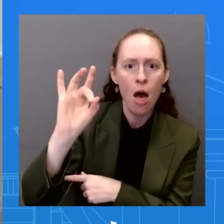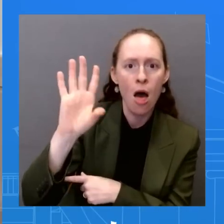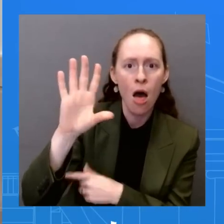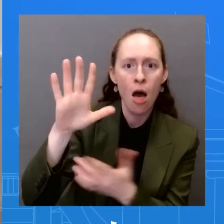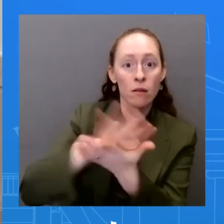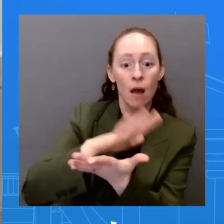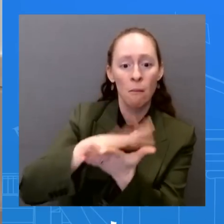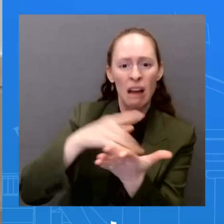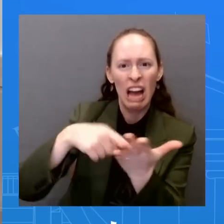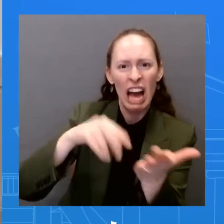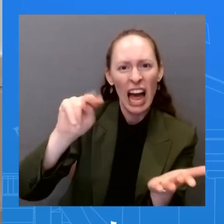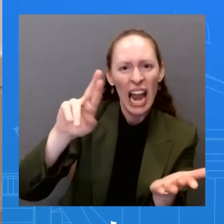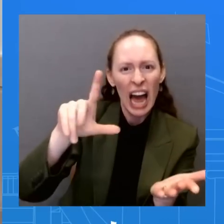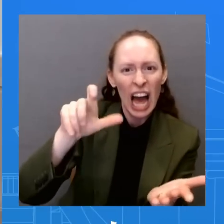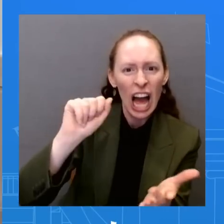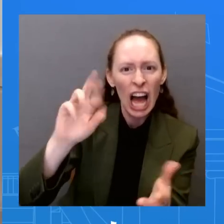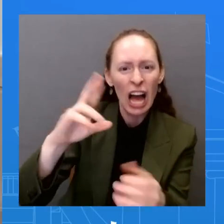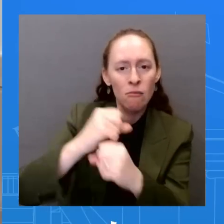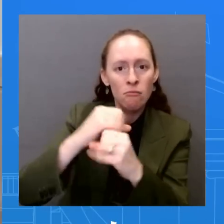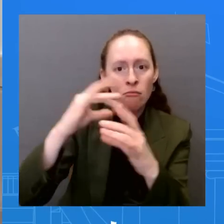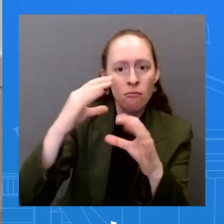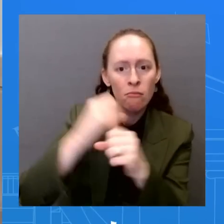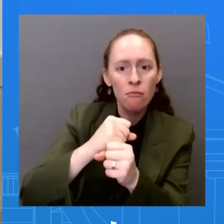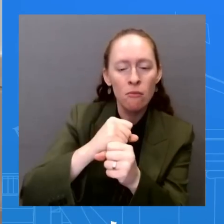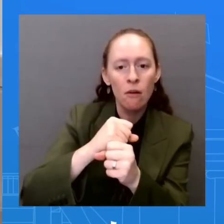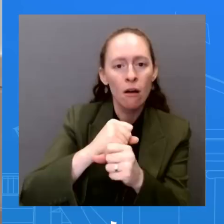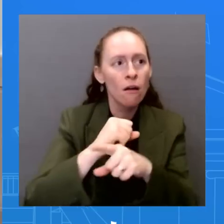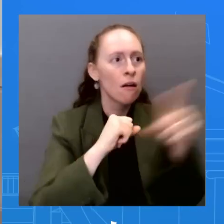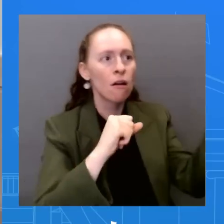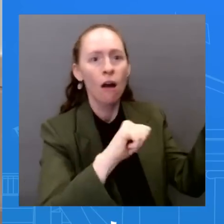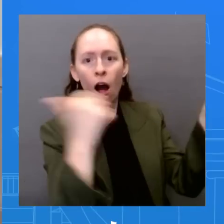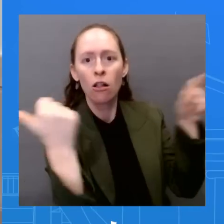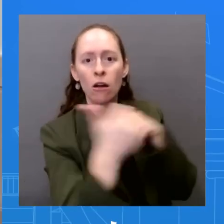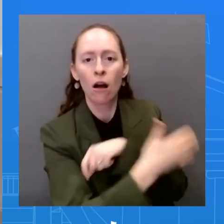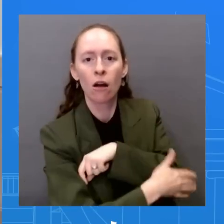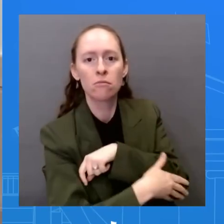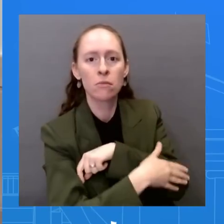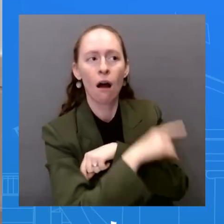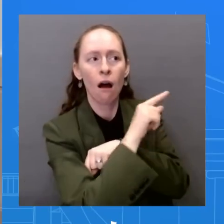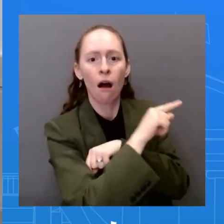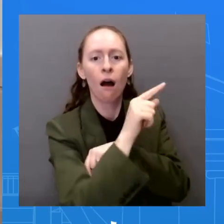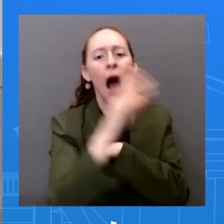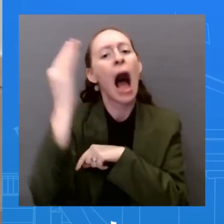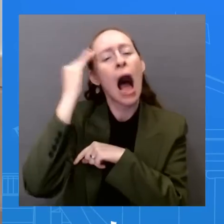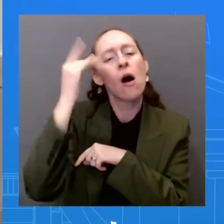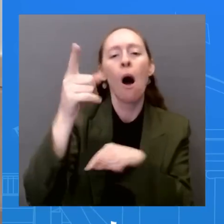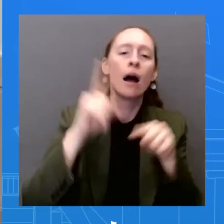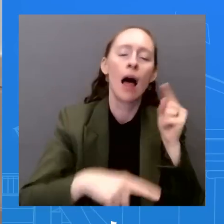But what has this President specifically said? And has he held any calls with some of America's allies